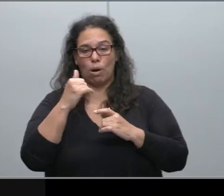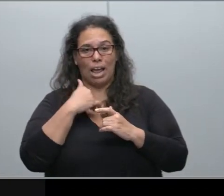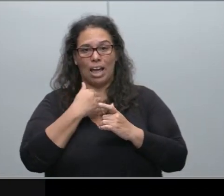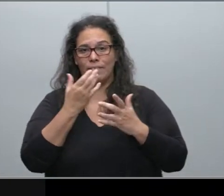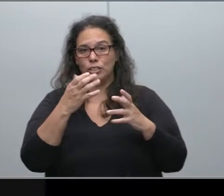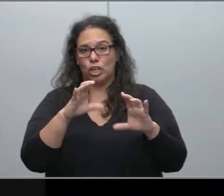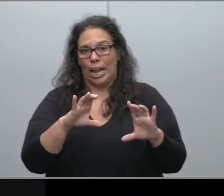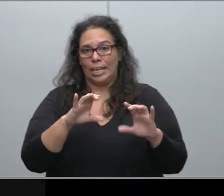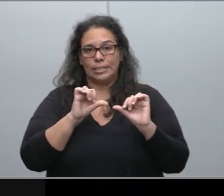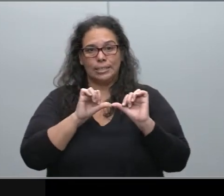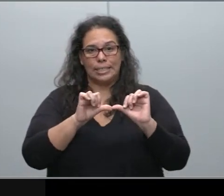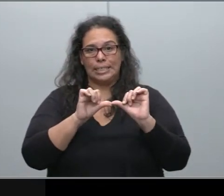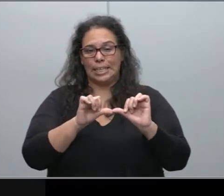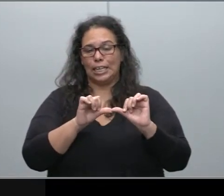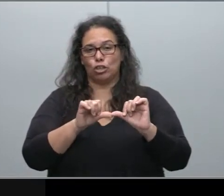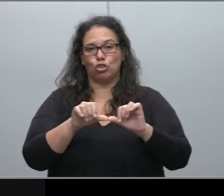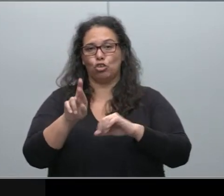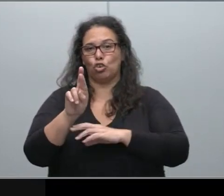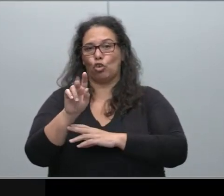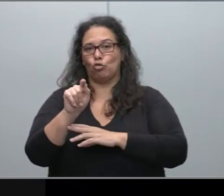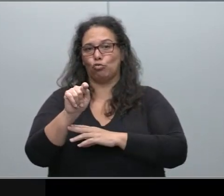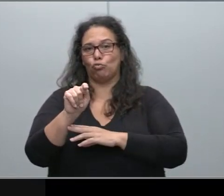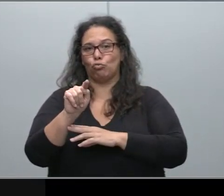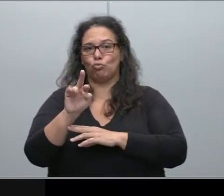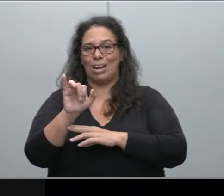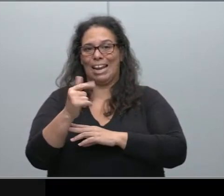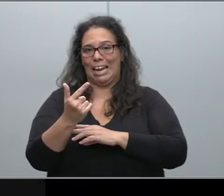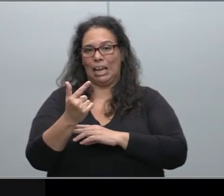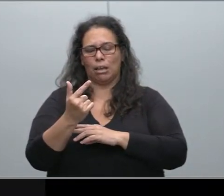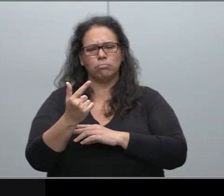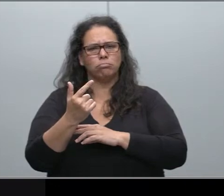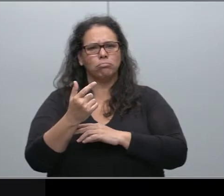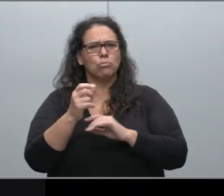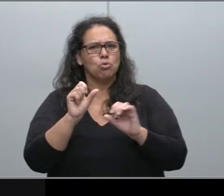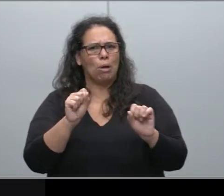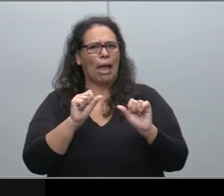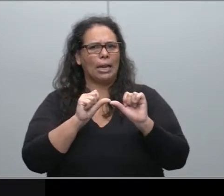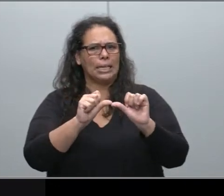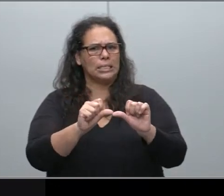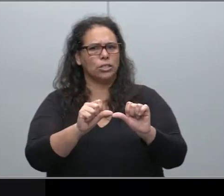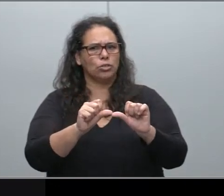through our Parent University program that's being deployed in the virtual setting on YouTube,